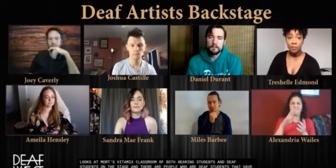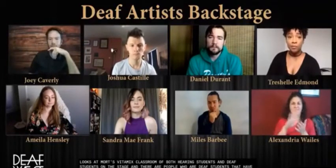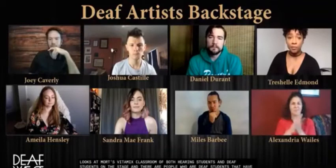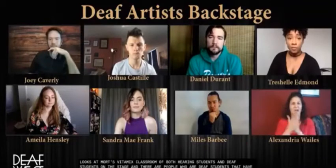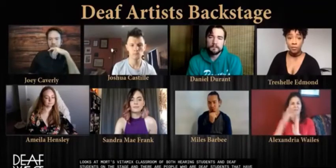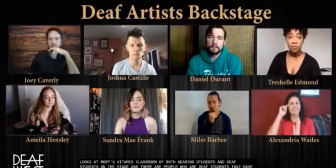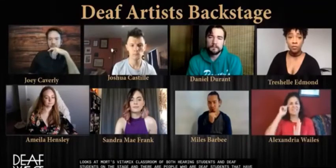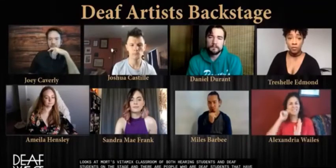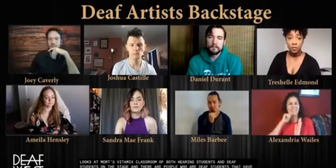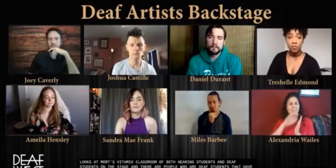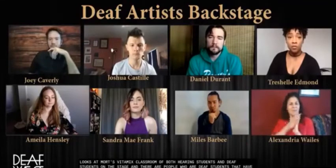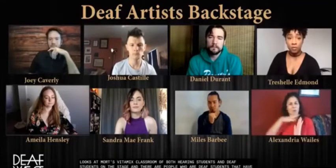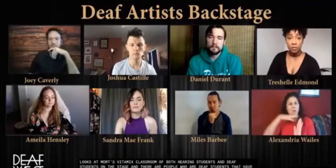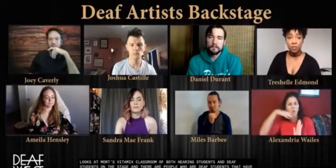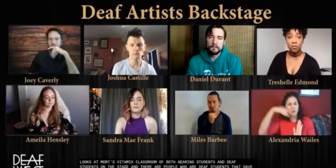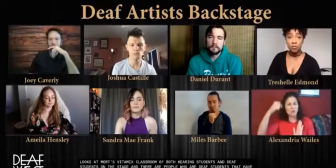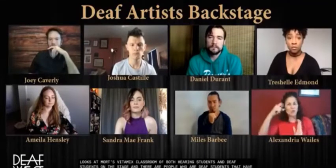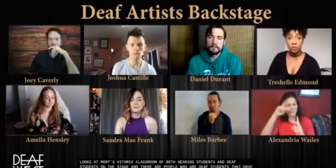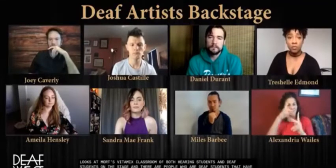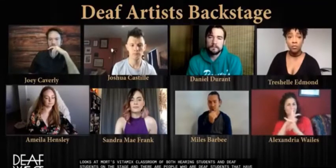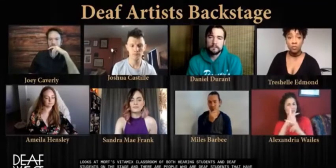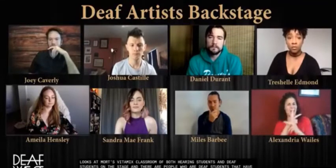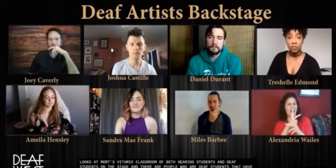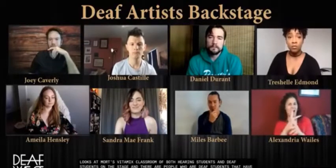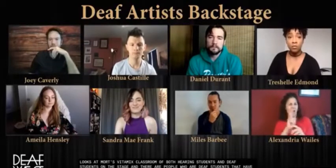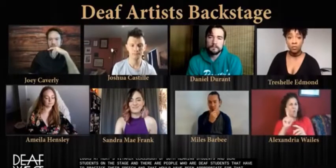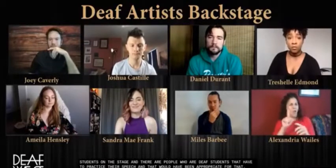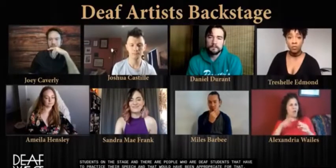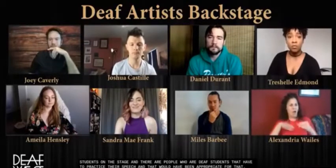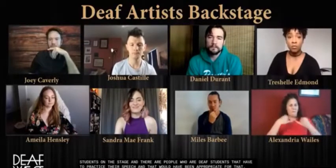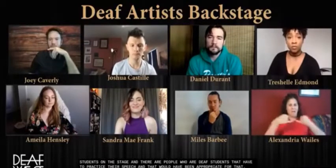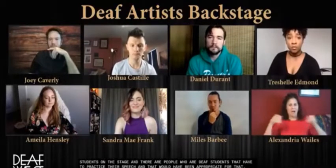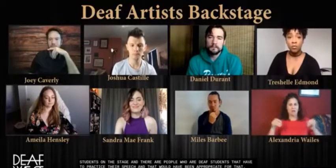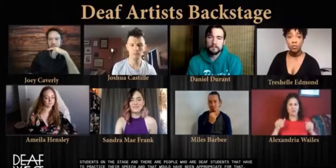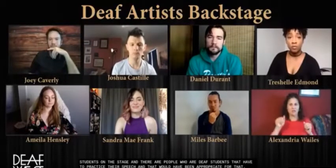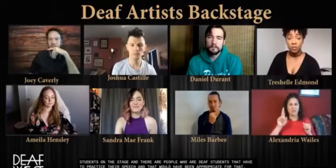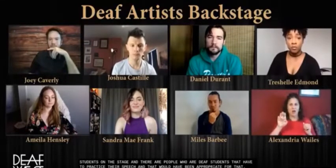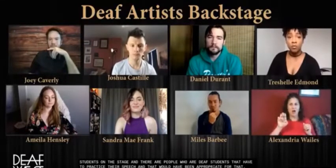And it’s really dark, the coming of age and becoming a teenager you're already trying